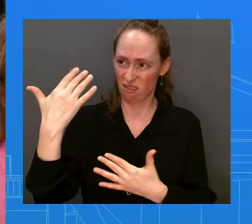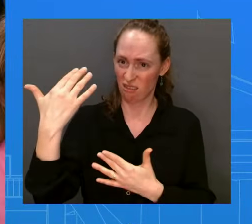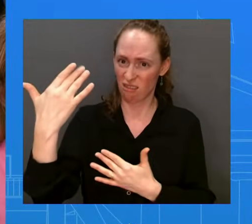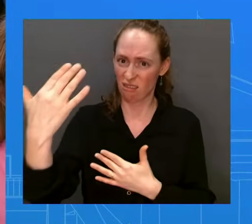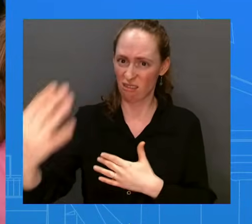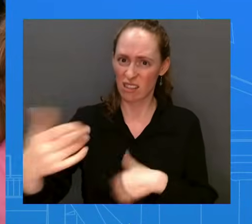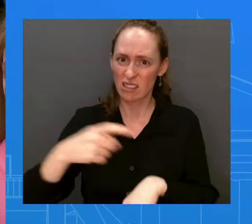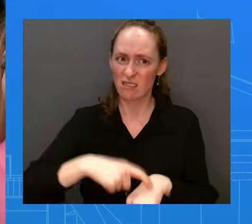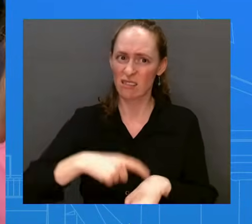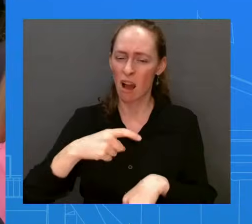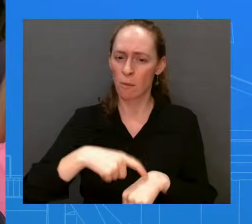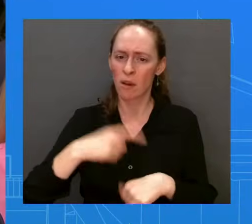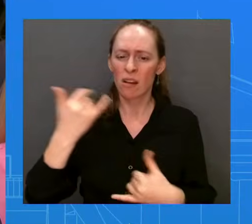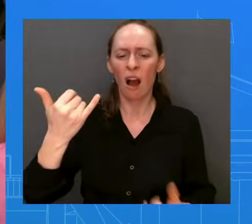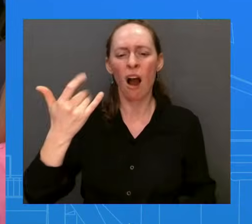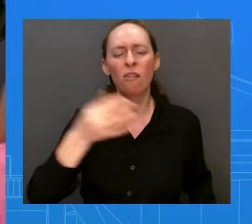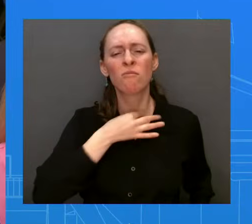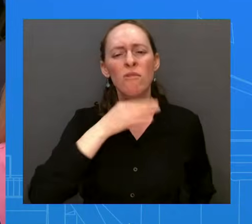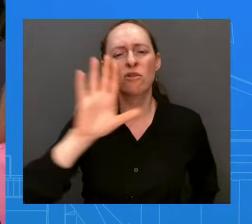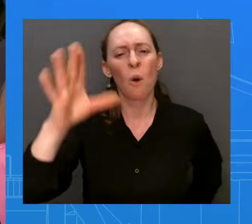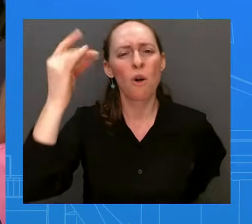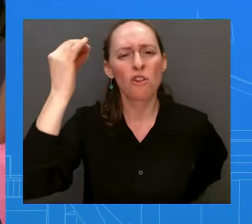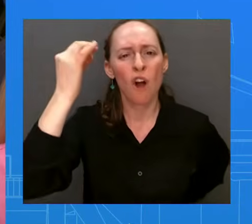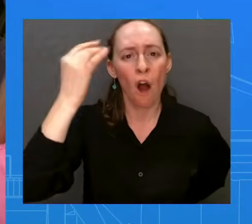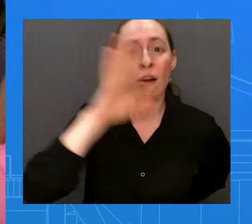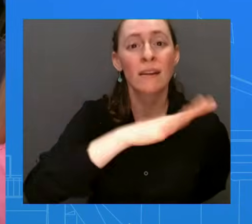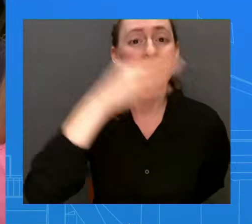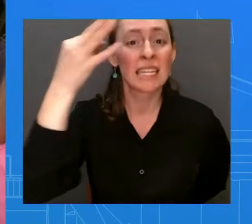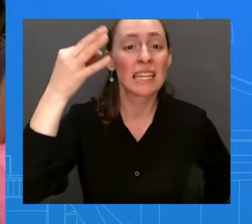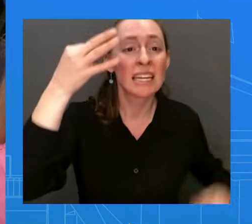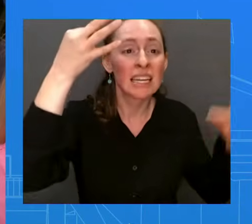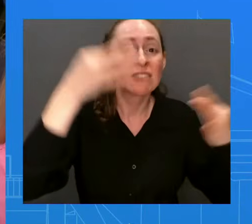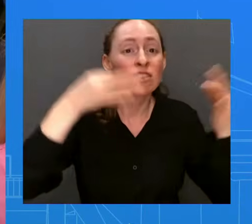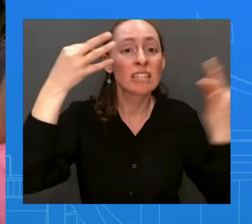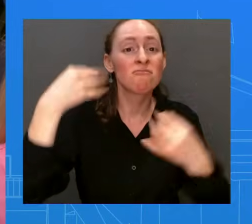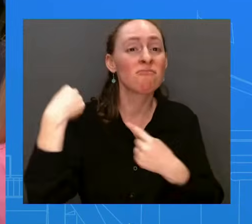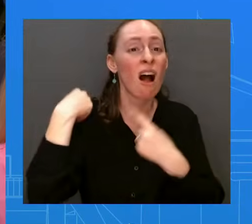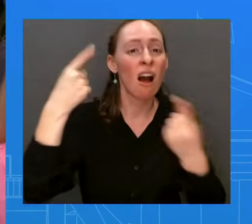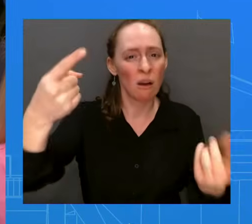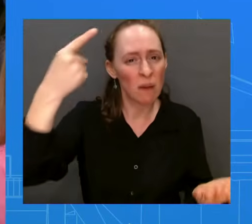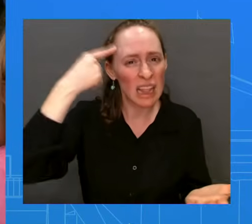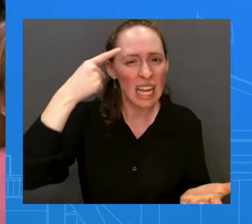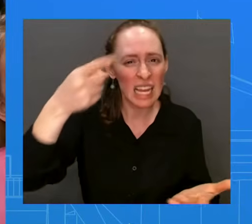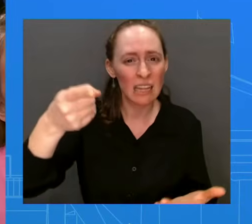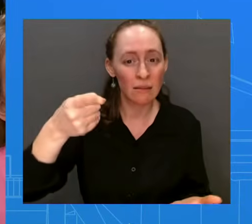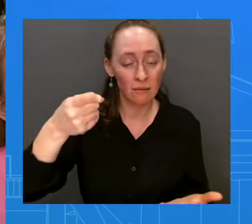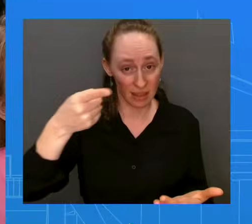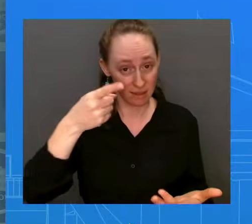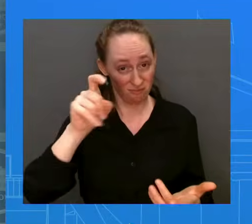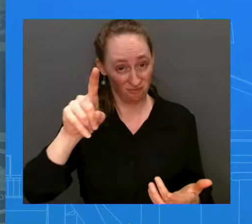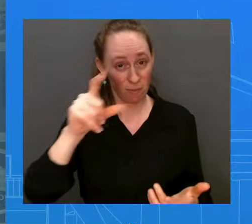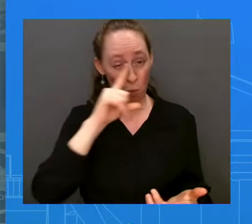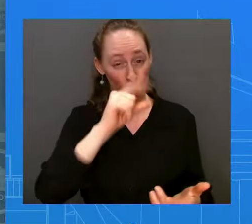and also his grip on power in his own country? Has any of that changed over the course of the year? Mr. Kirby: I can't speak to the way